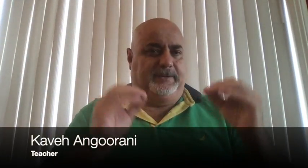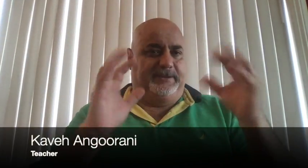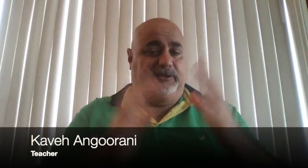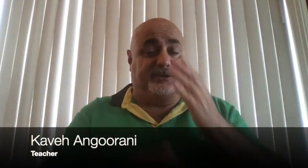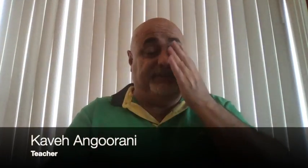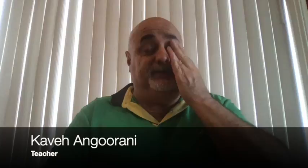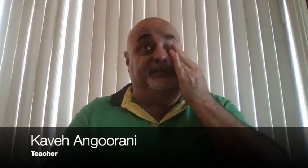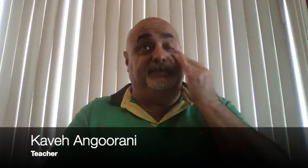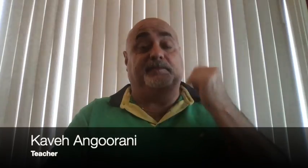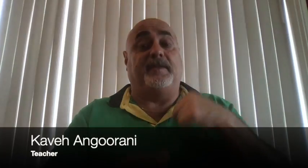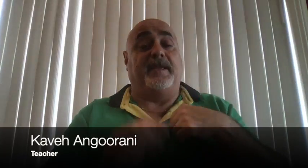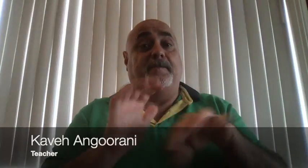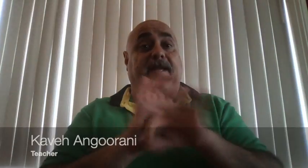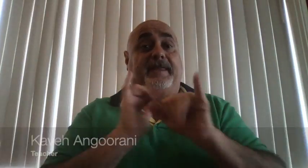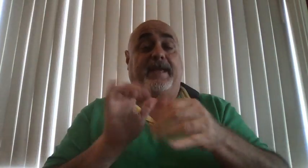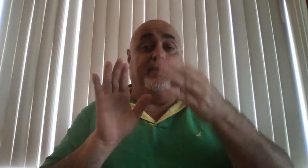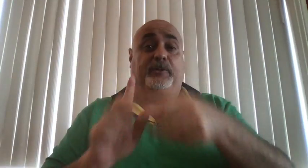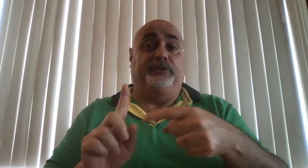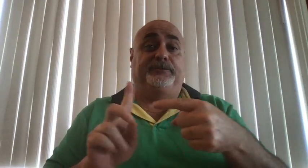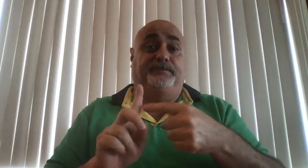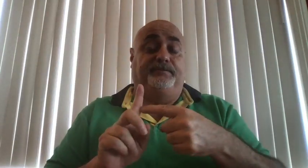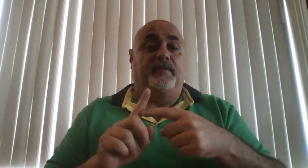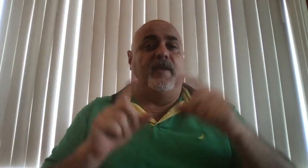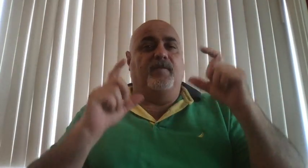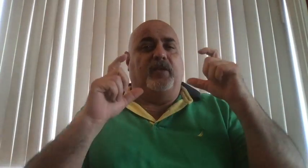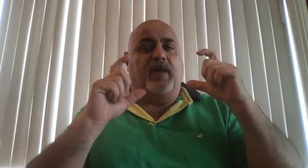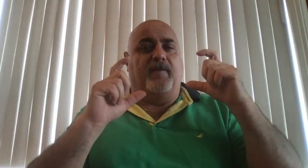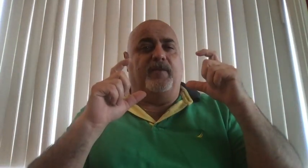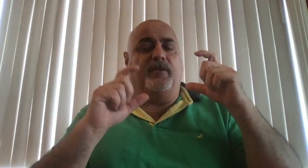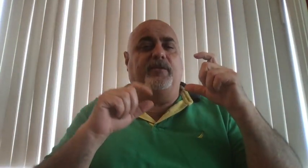Yearbook teacher Ann. I selected this individual.